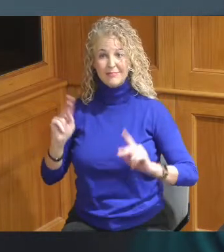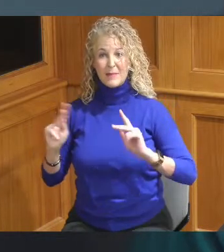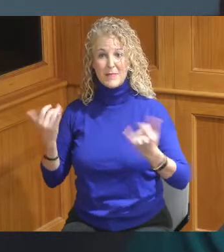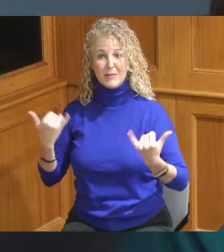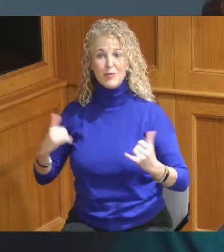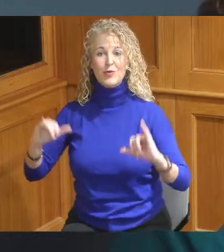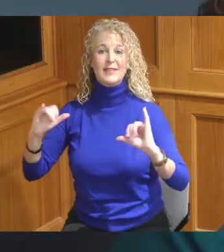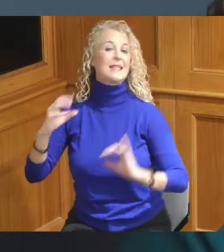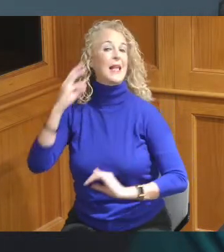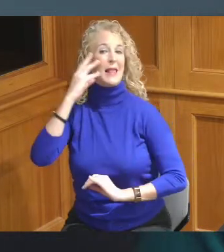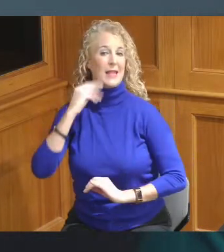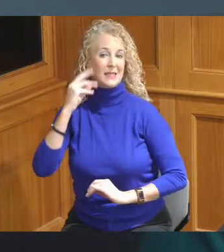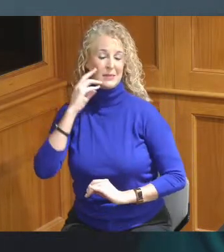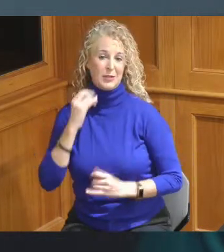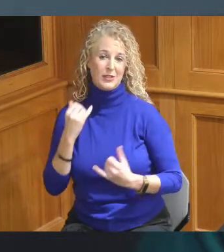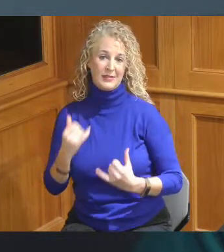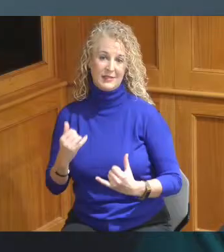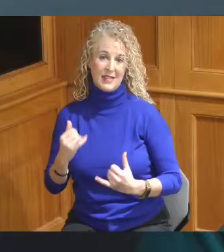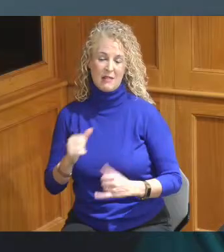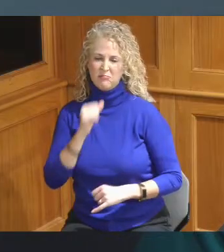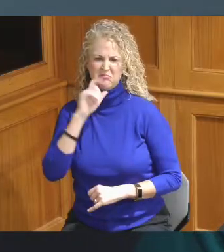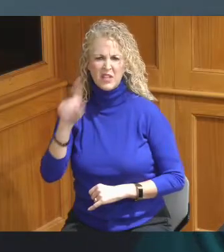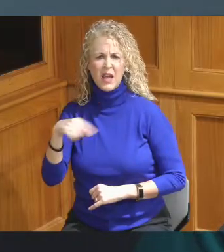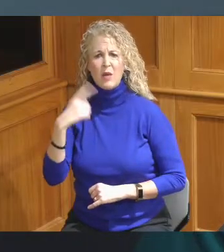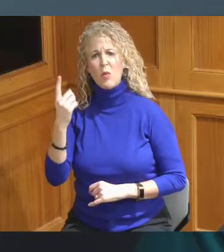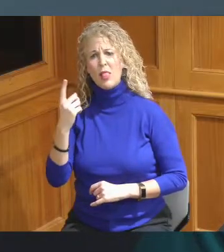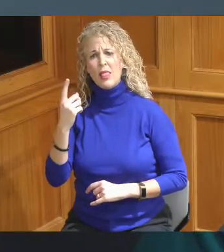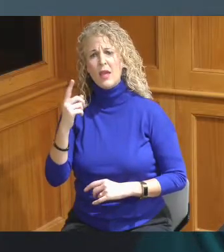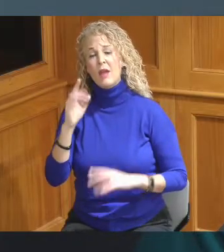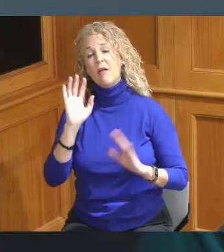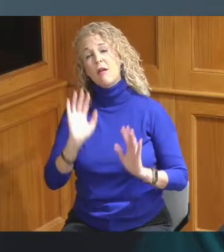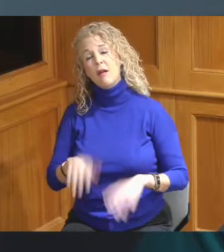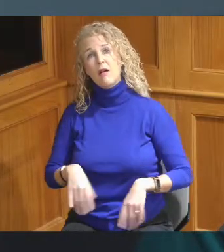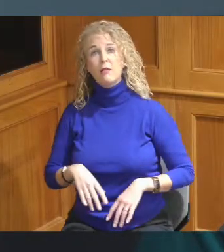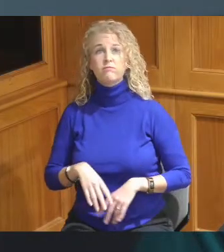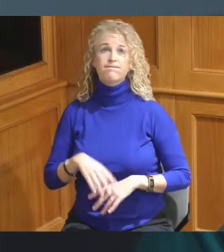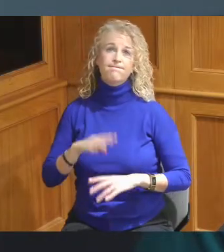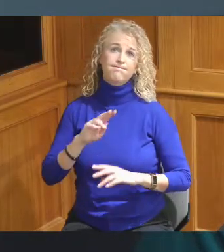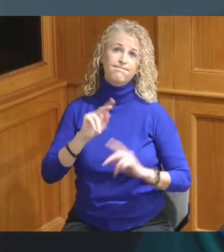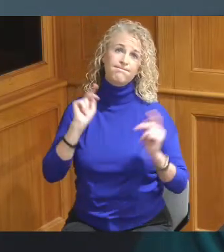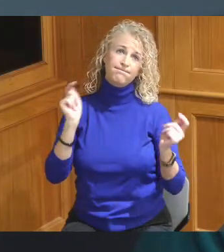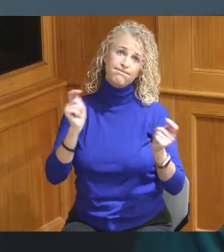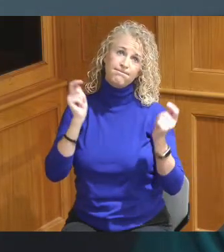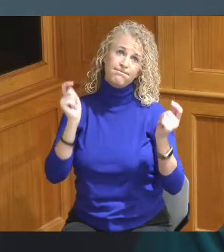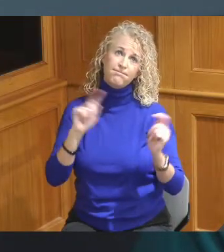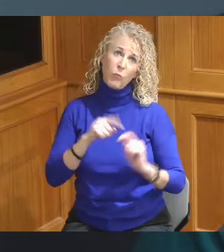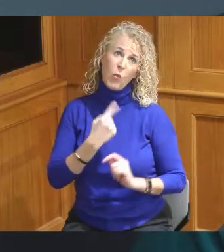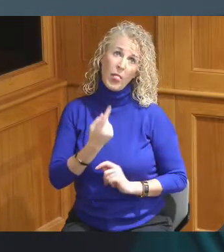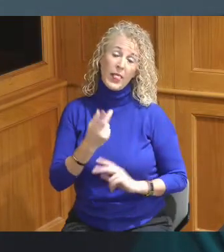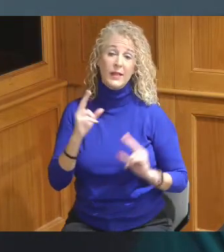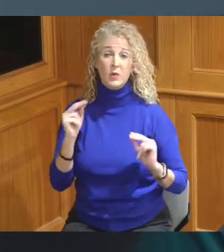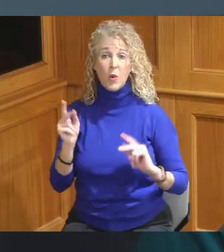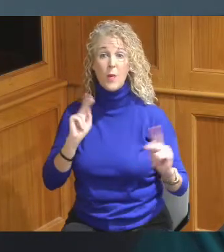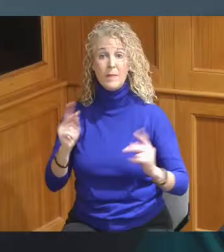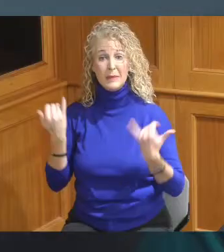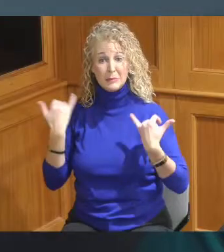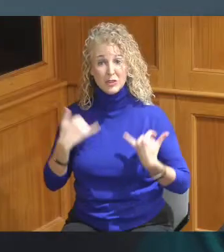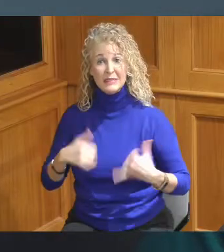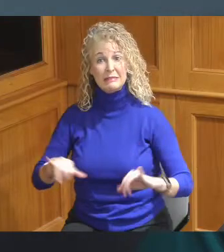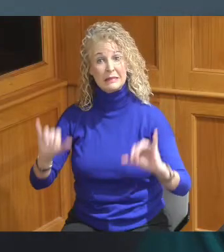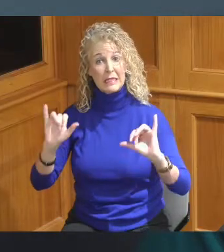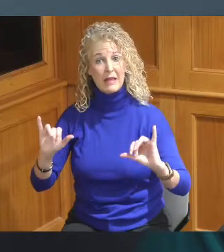just a ceremonial walk and a ceremonial march. And there have been efforts to even erase Dr.